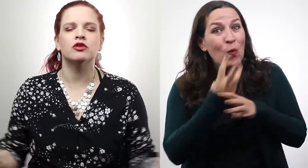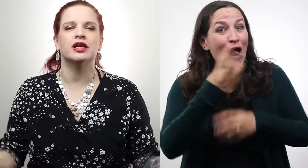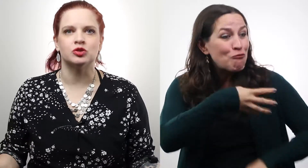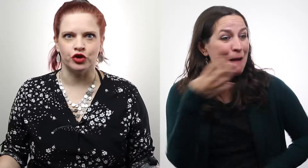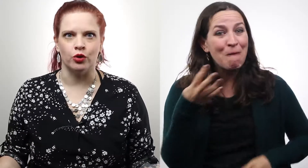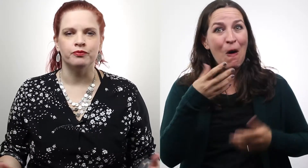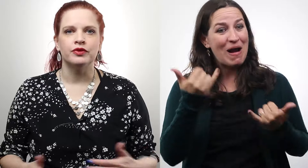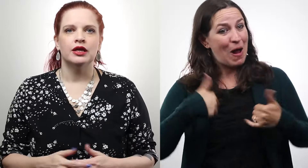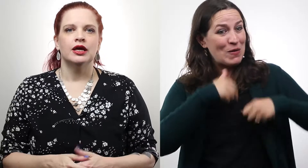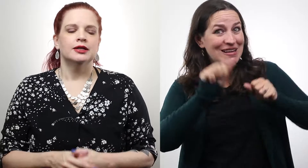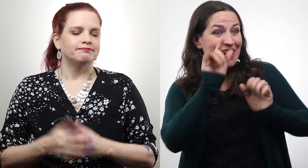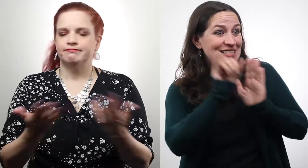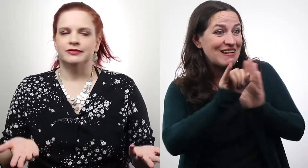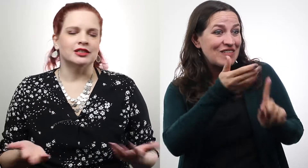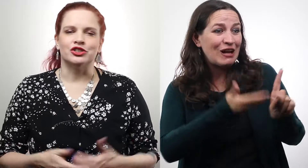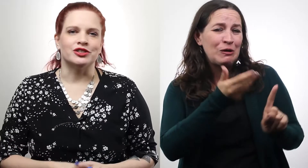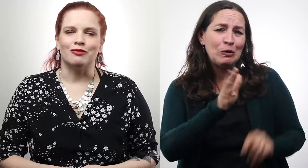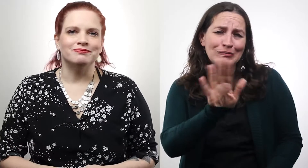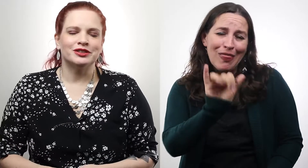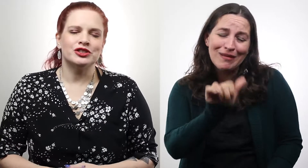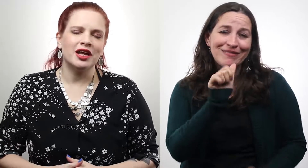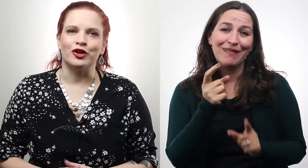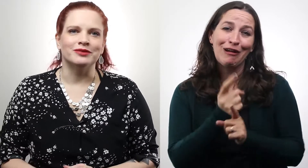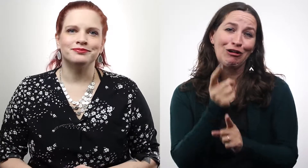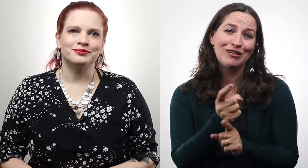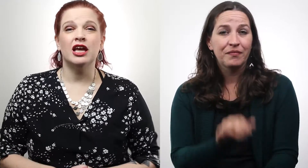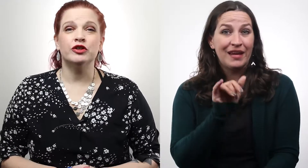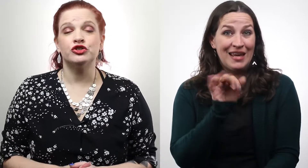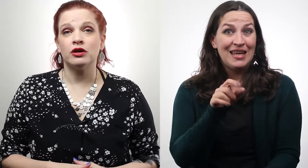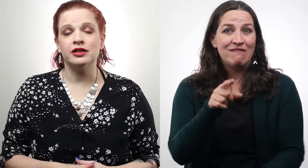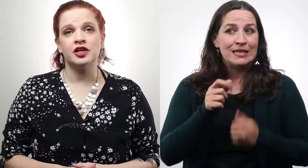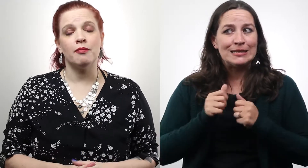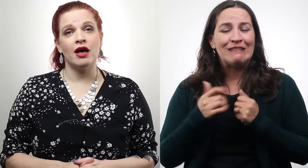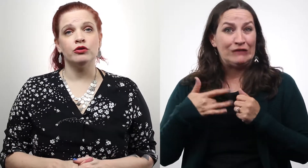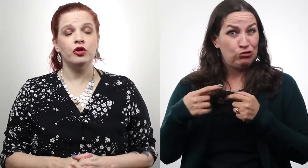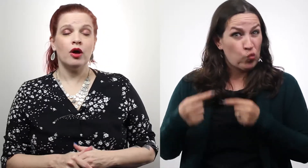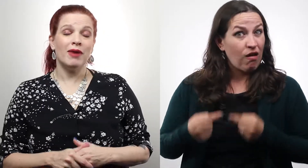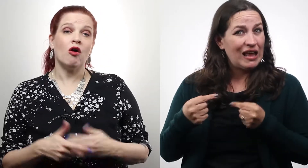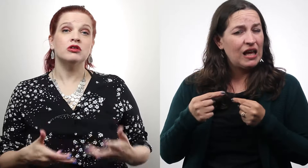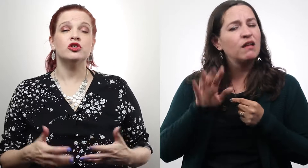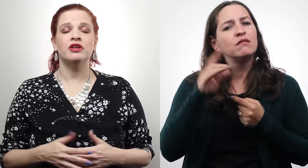everybody else will know. And that's just not just not accurate. If you're struggling to come out, you may also be